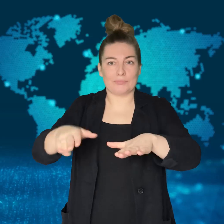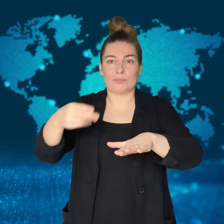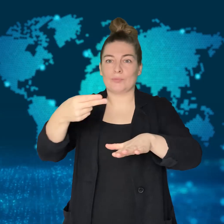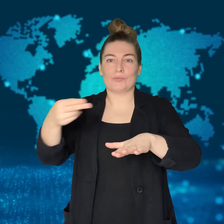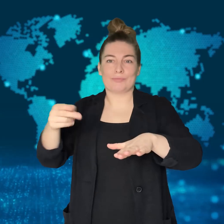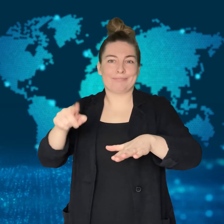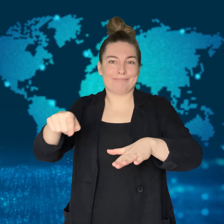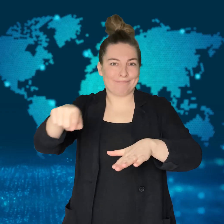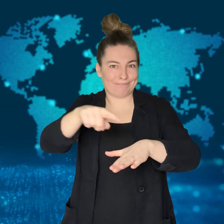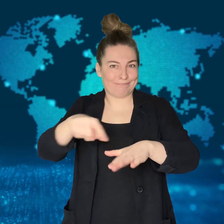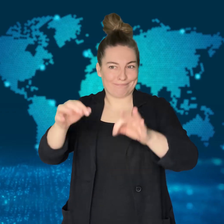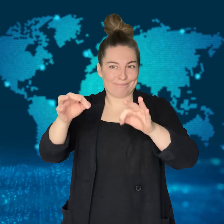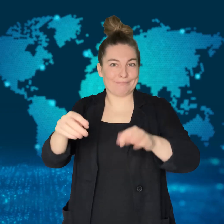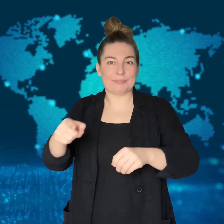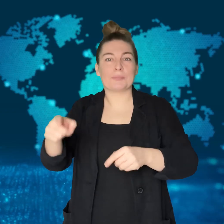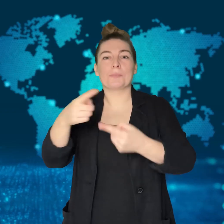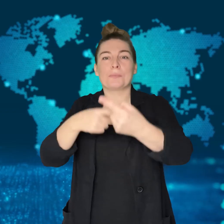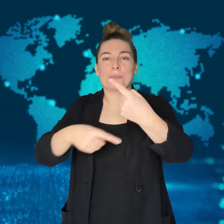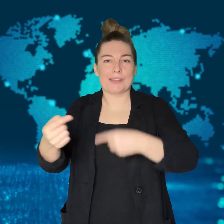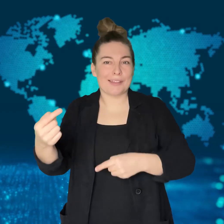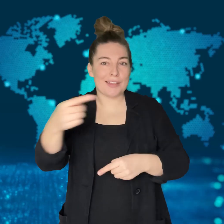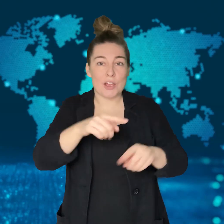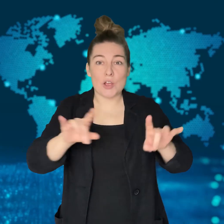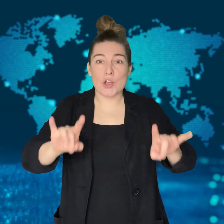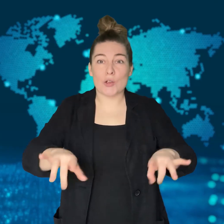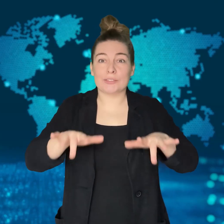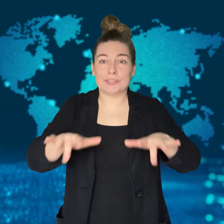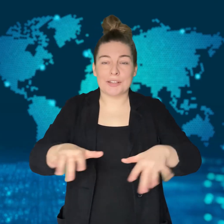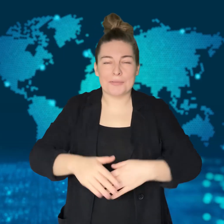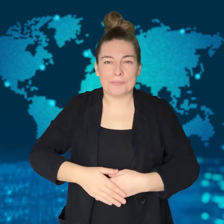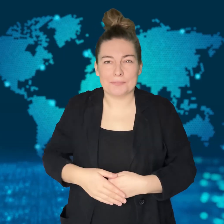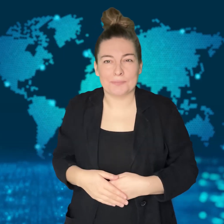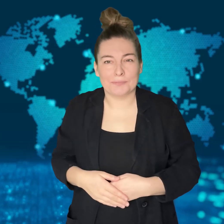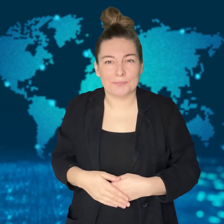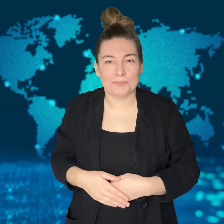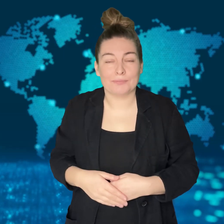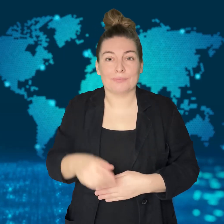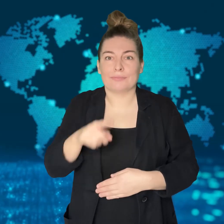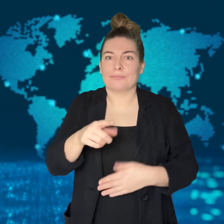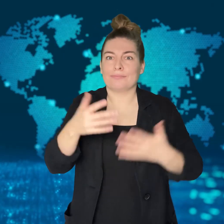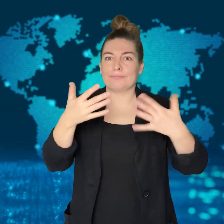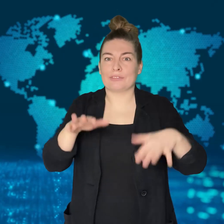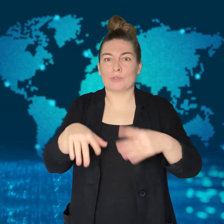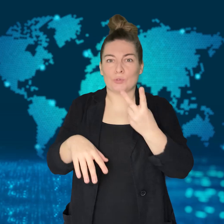after serving almost twenty years in Indonesian prisons.